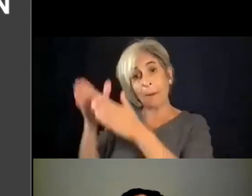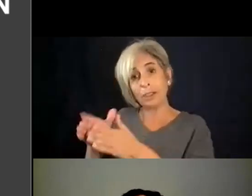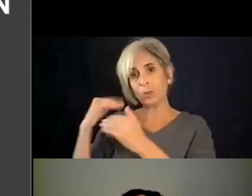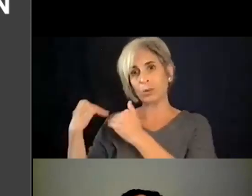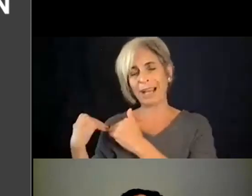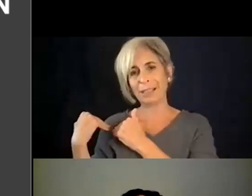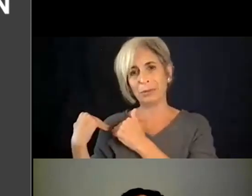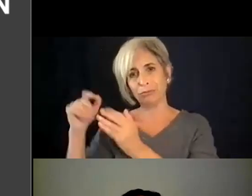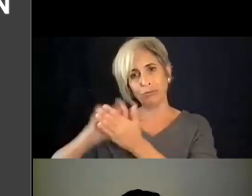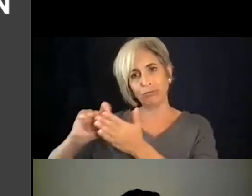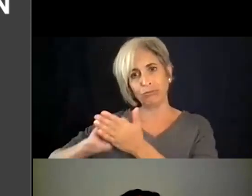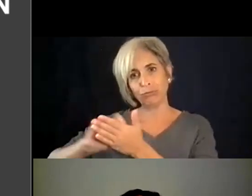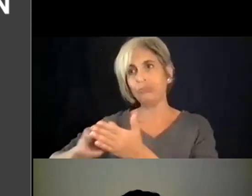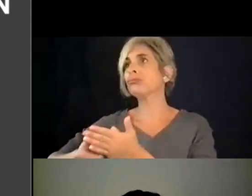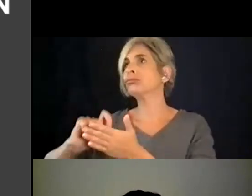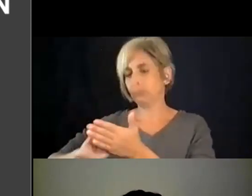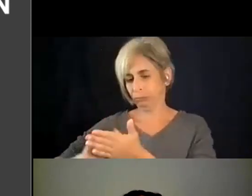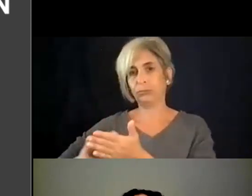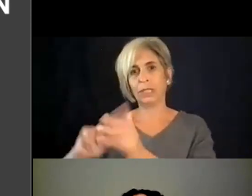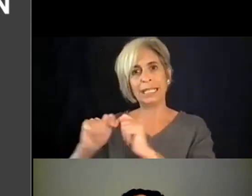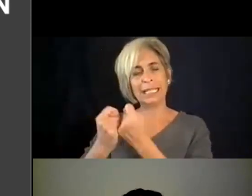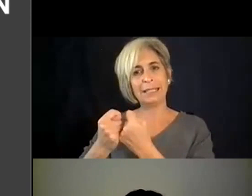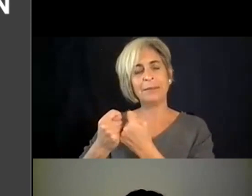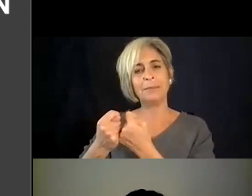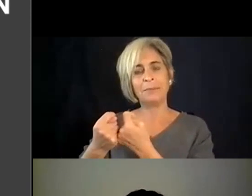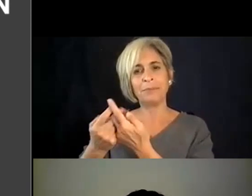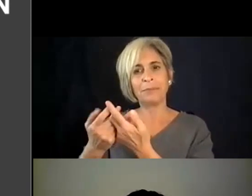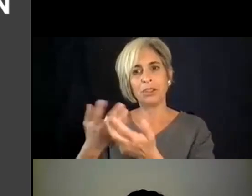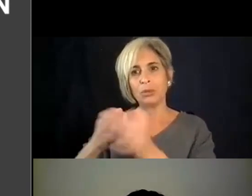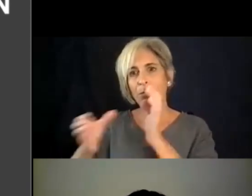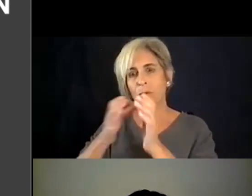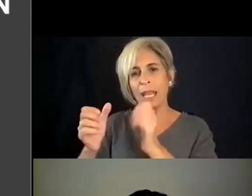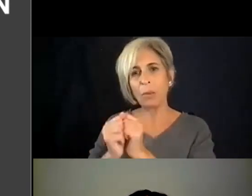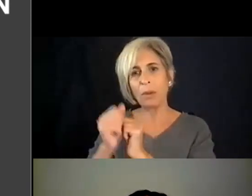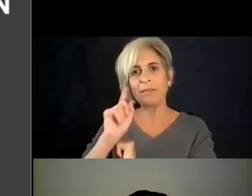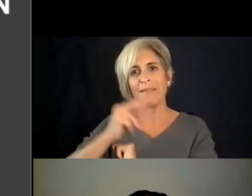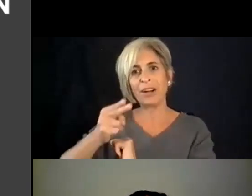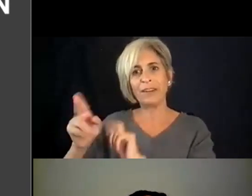for alerting deaf and hard of hearing team members to those communications.